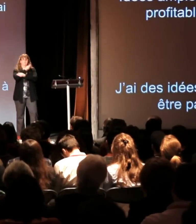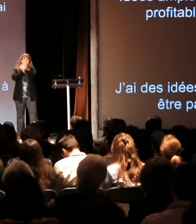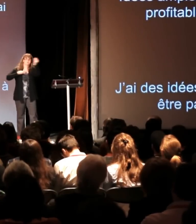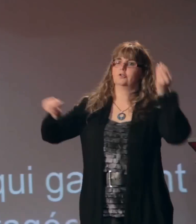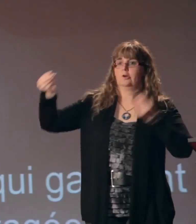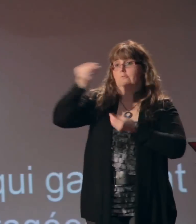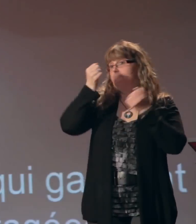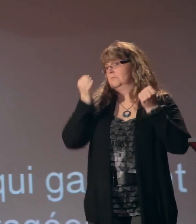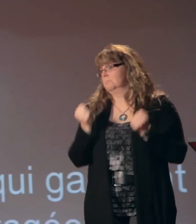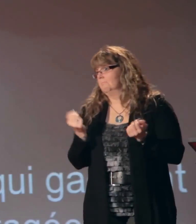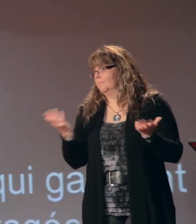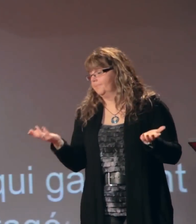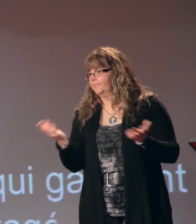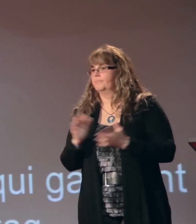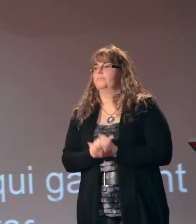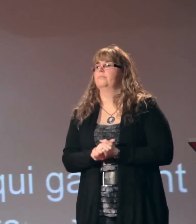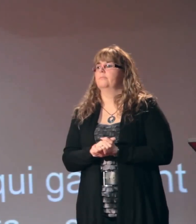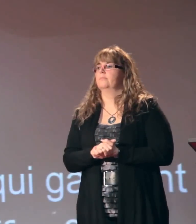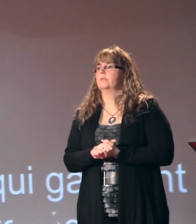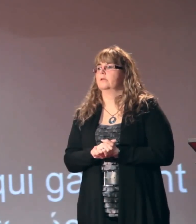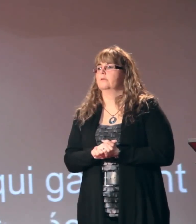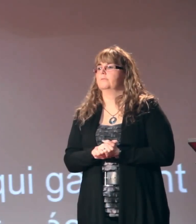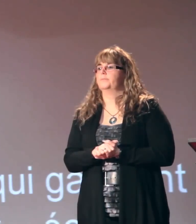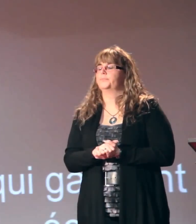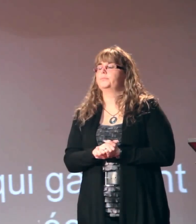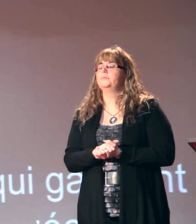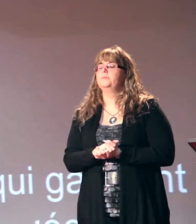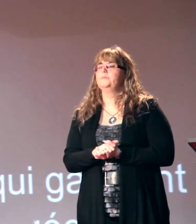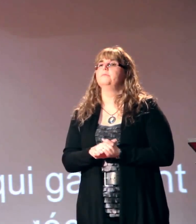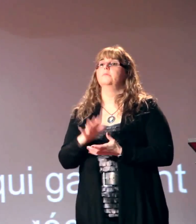Sign language would be enriched by contributions from everywhere.